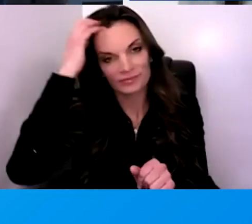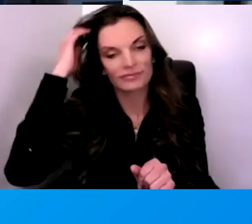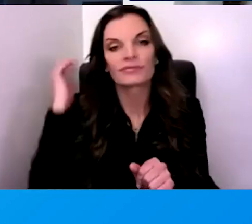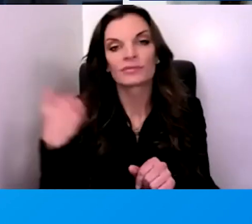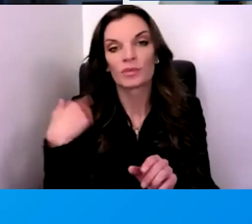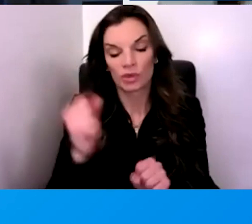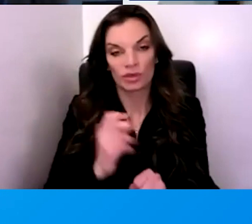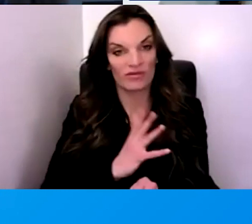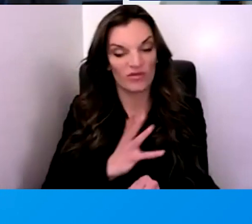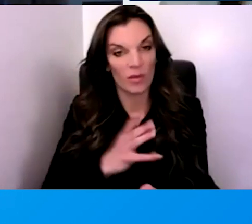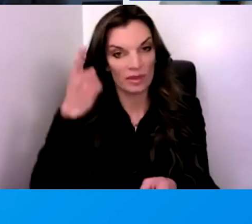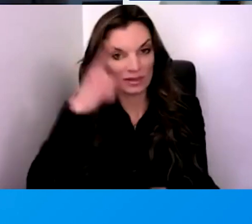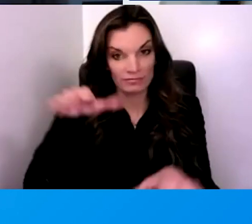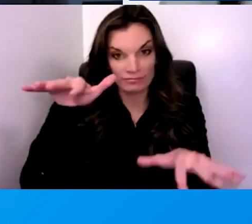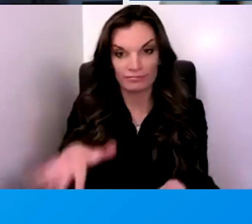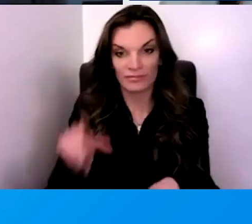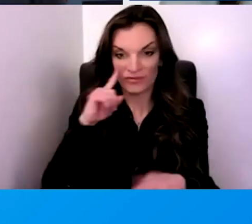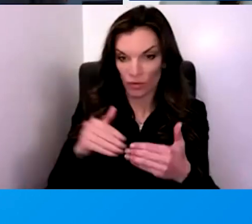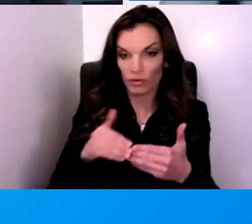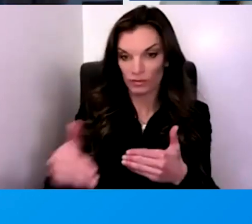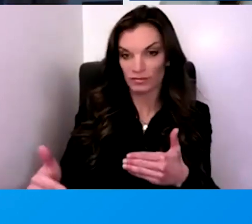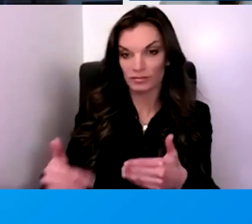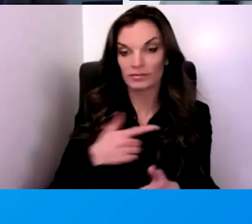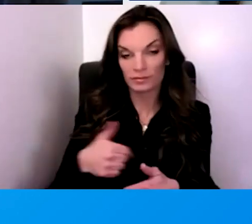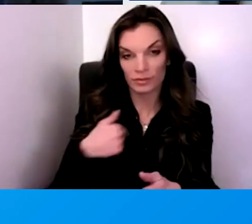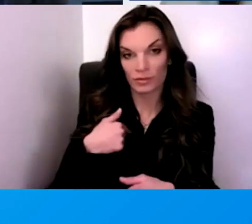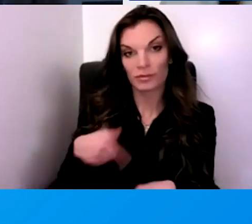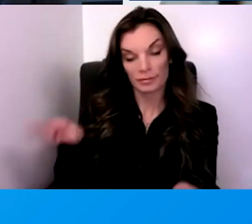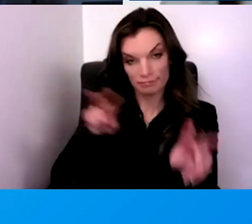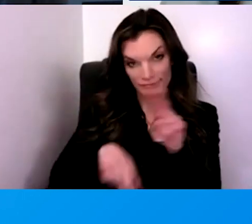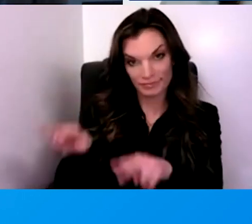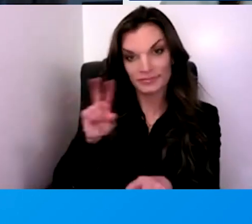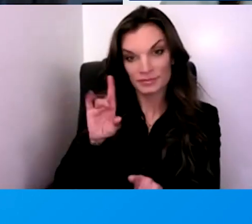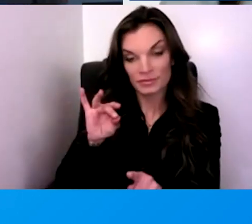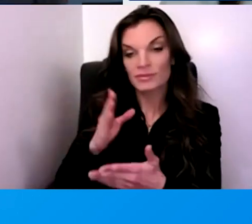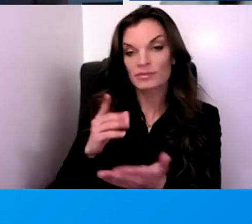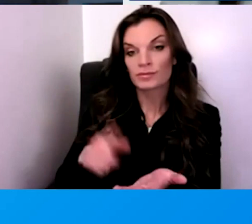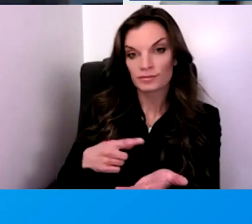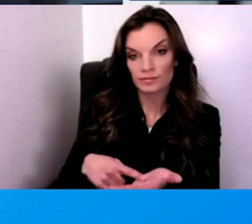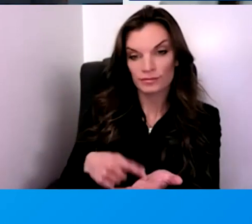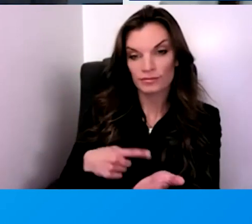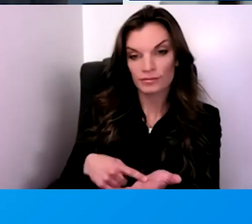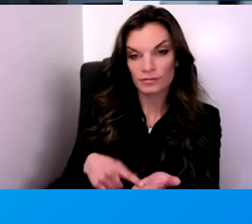were able to formally settle it for the long haul. We monitored it and there were days when there were some things